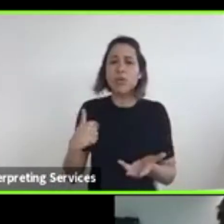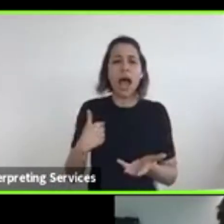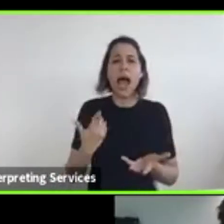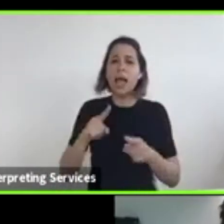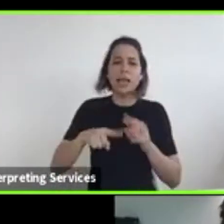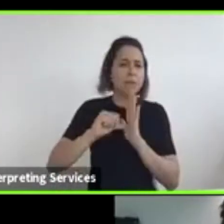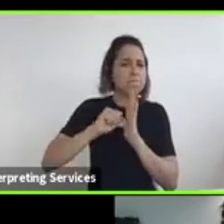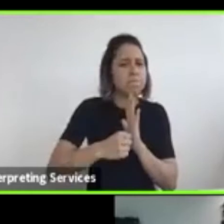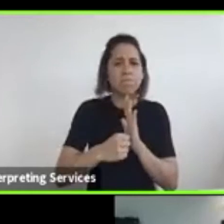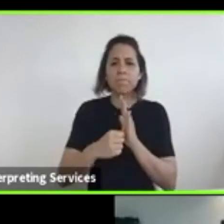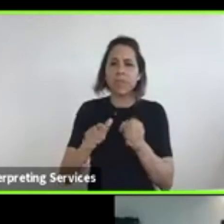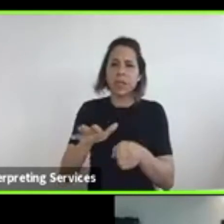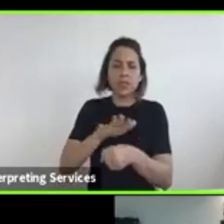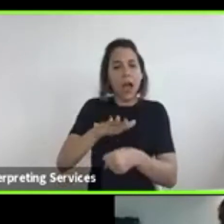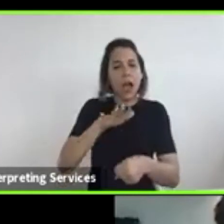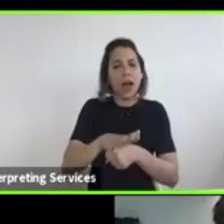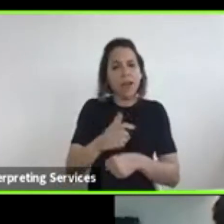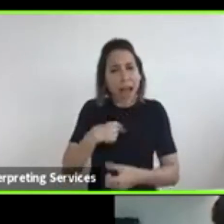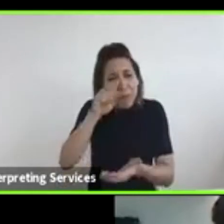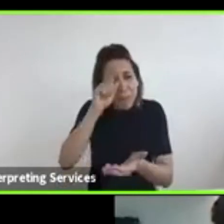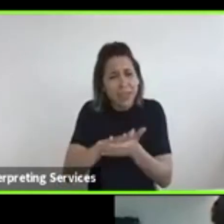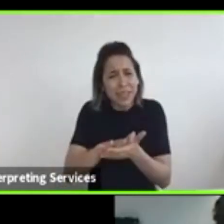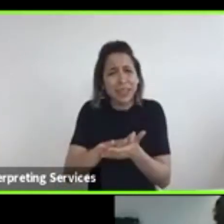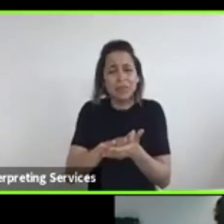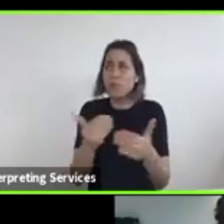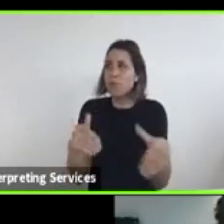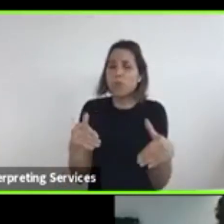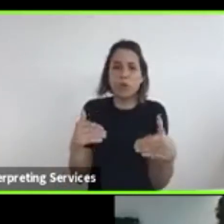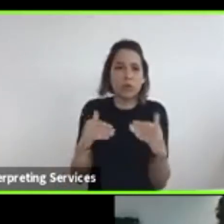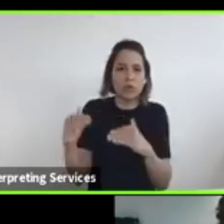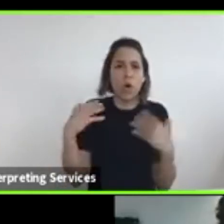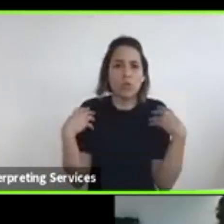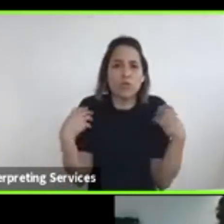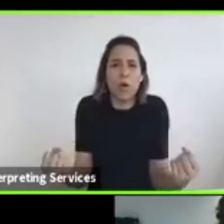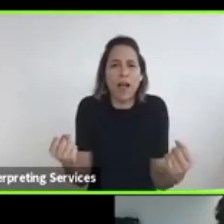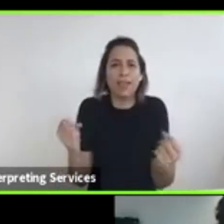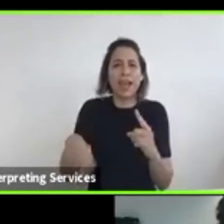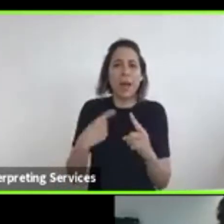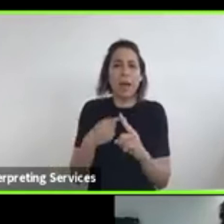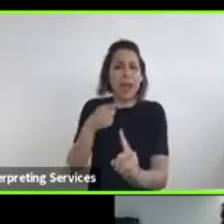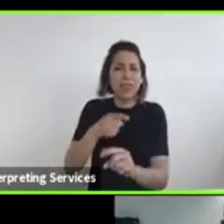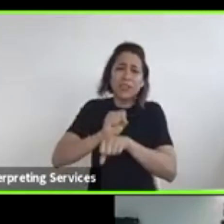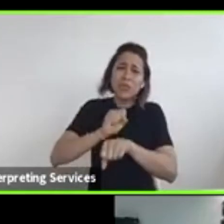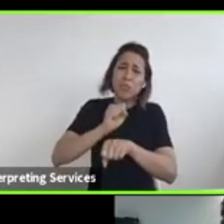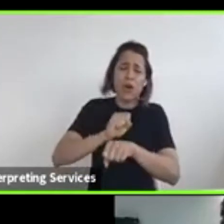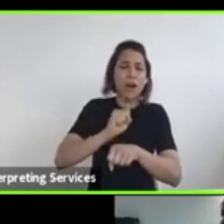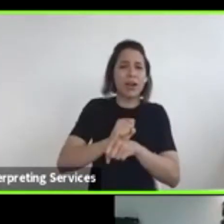THAT I THINK THAT I FEEL SO STRONGLY ABOUT THIS, WORK. AND THESE ACCOUNTABILITY MEASURES.